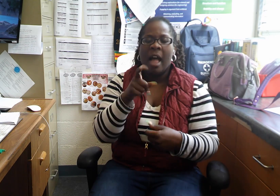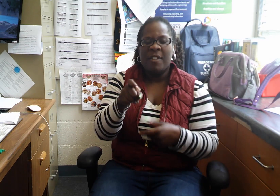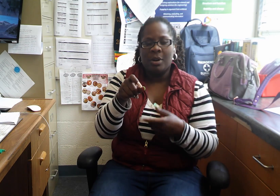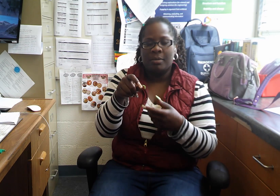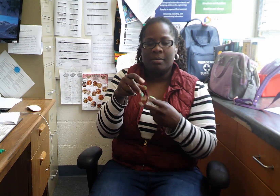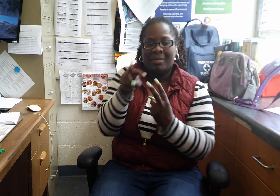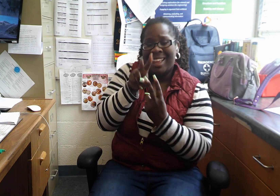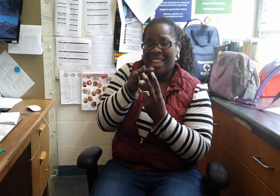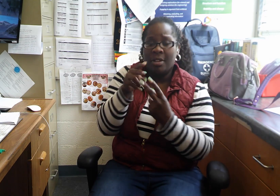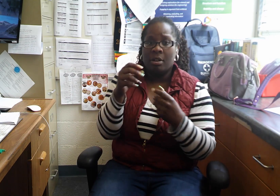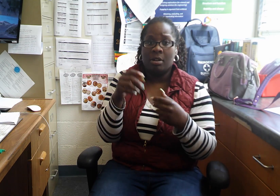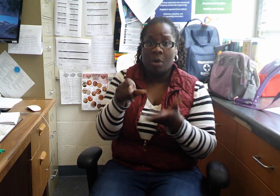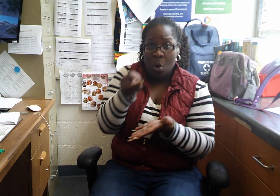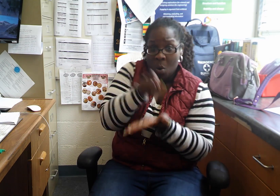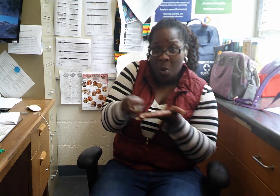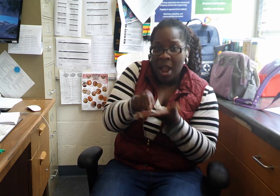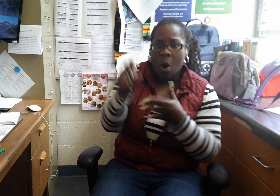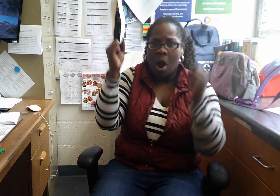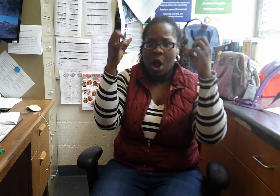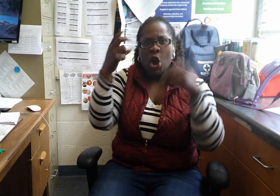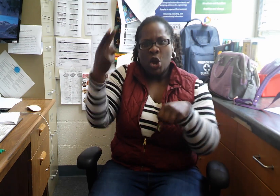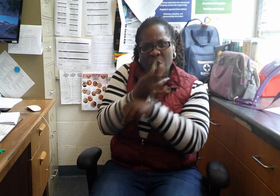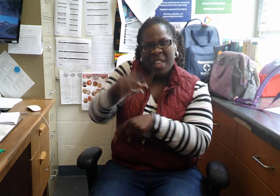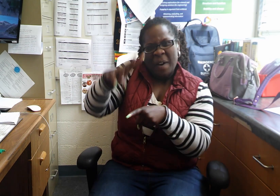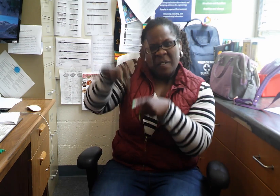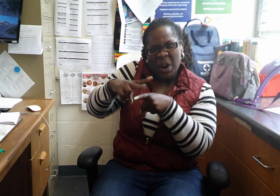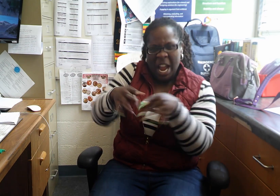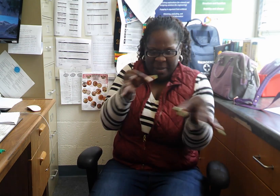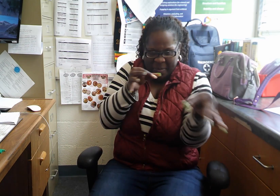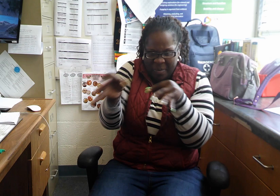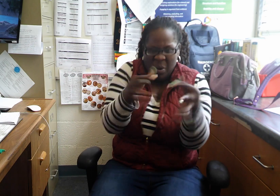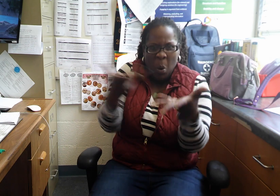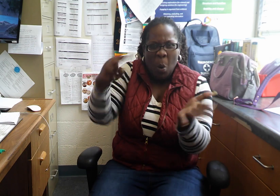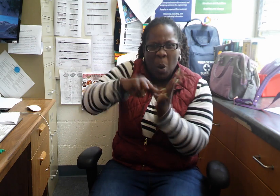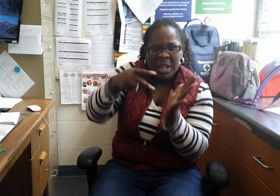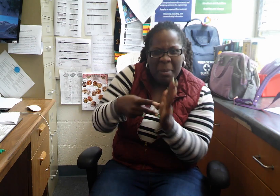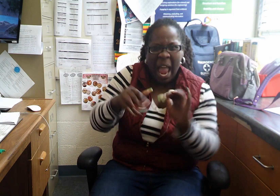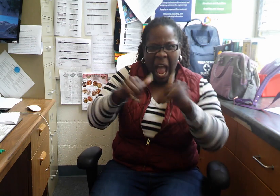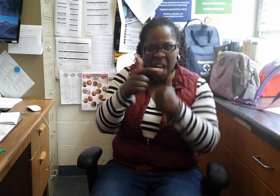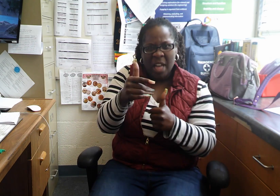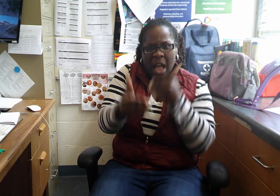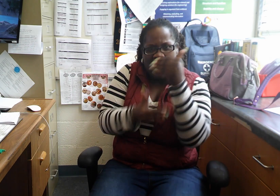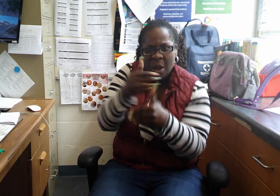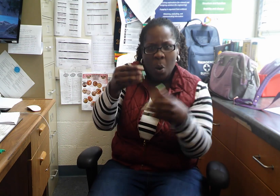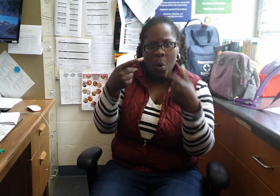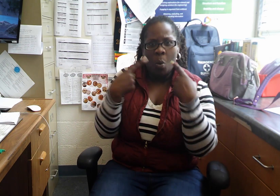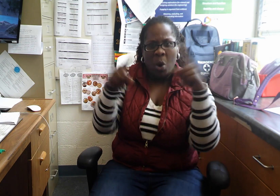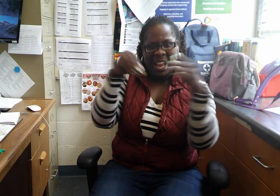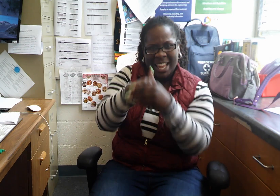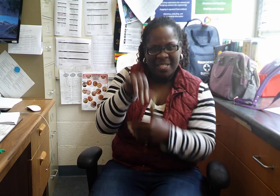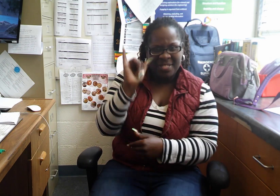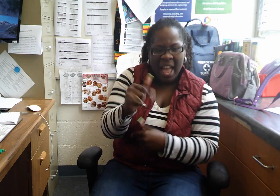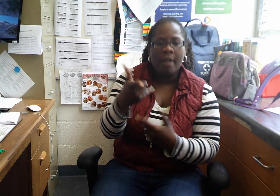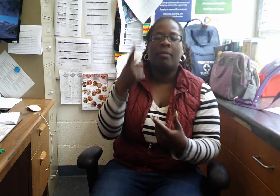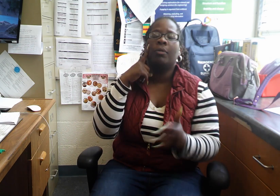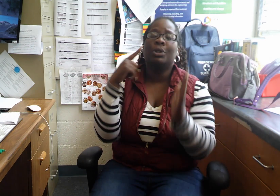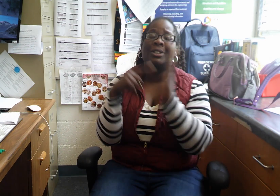And finally, I challenge them either with writing or signing, using their vocabulary to explain what things mean.